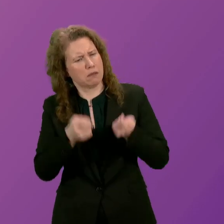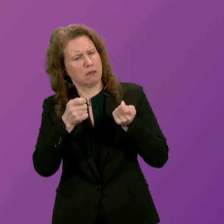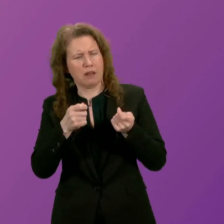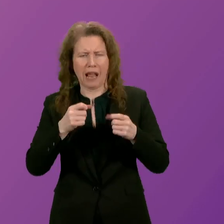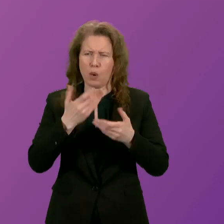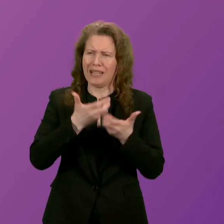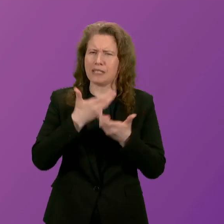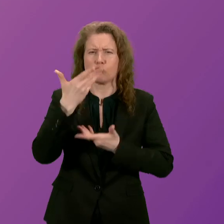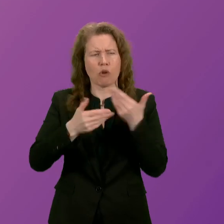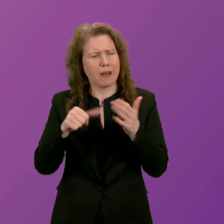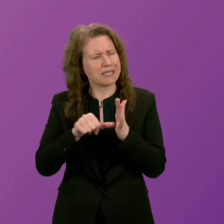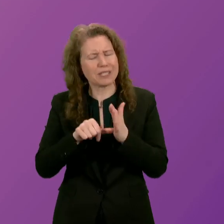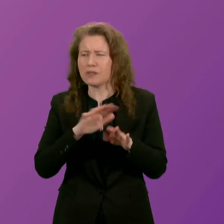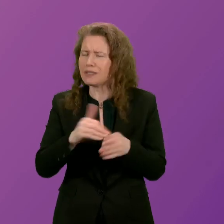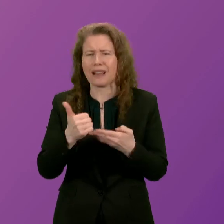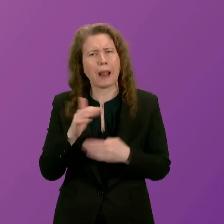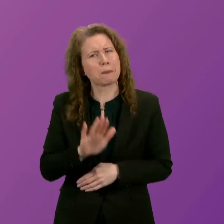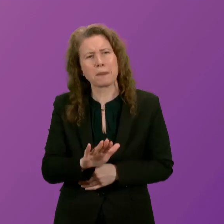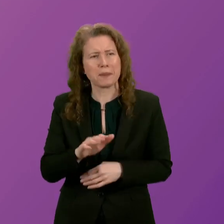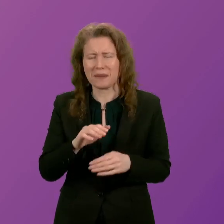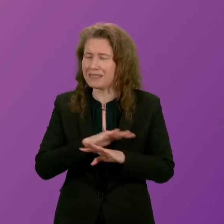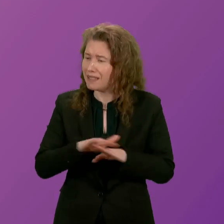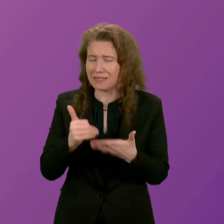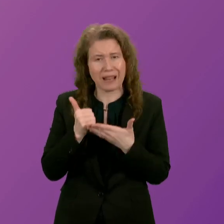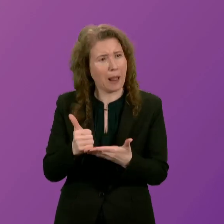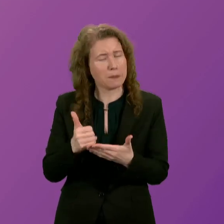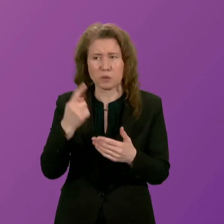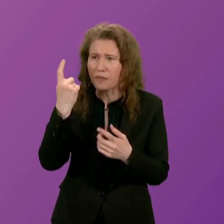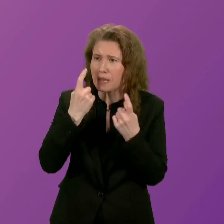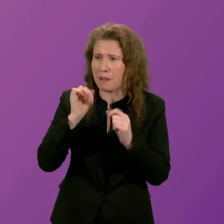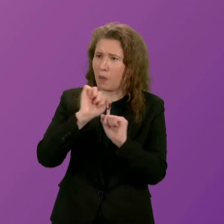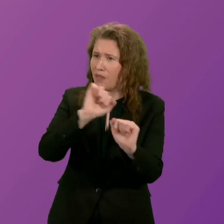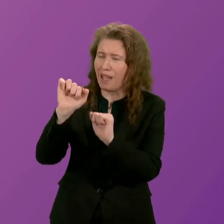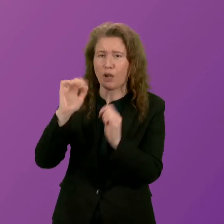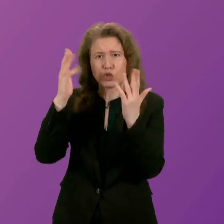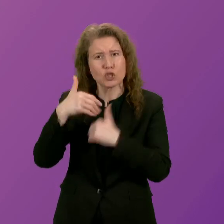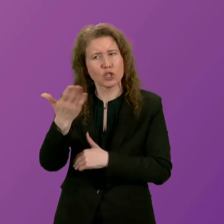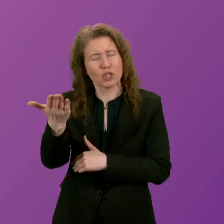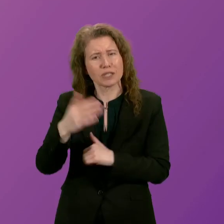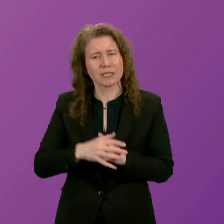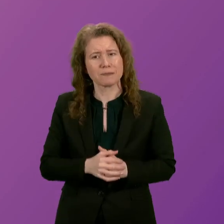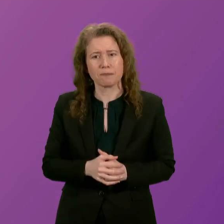the issue is in any way remotely helpful in addressing the concerns of that workforce.